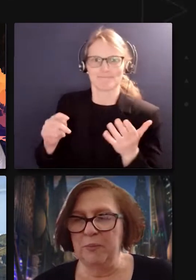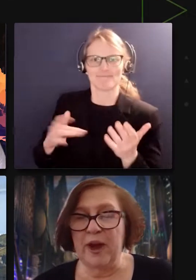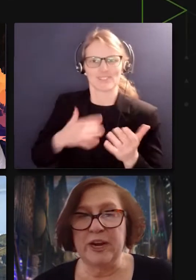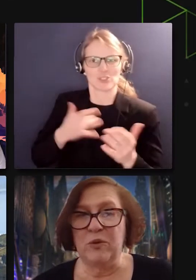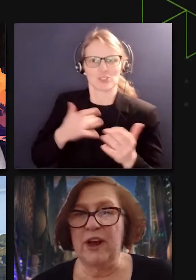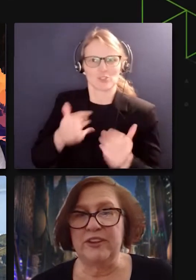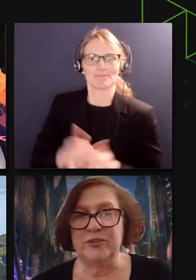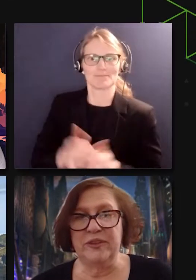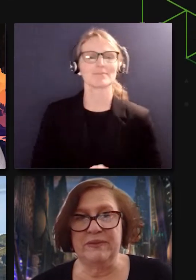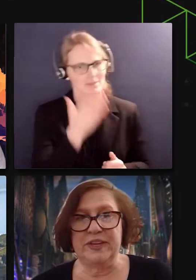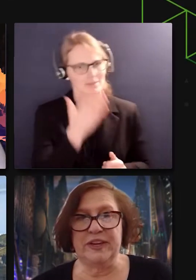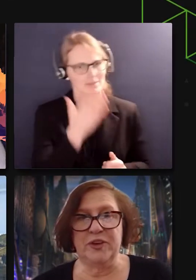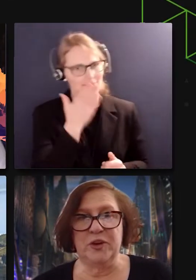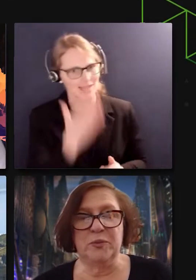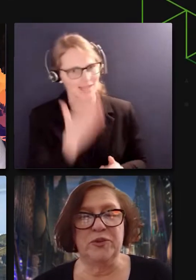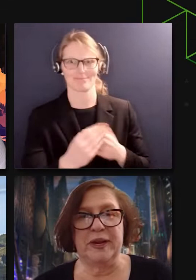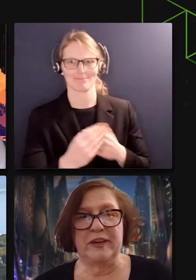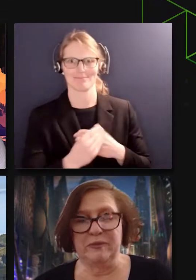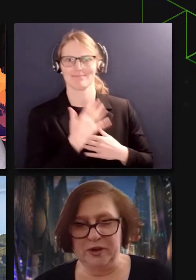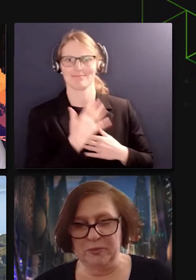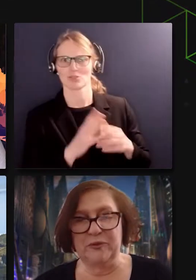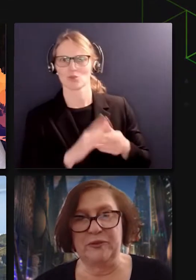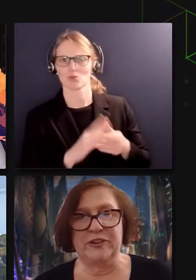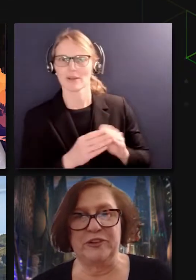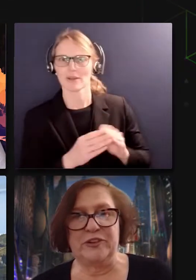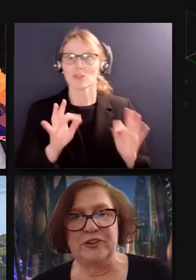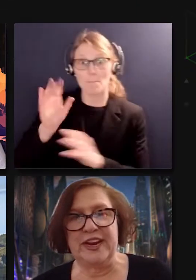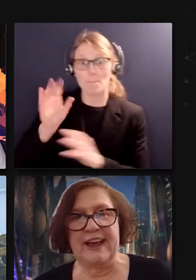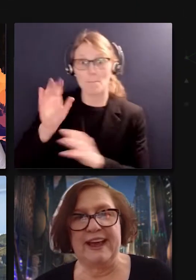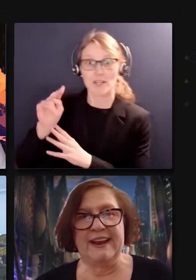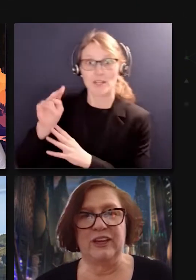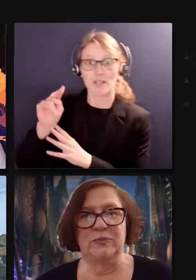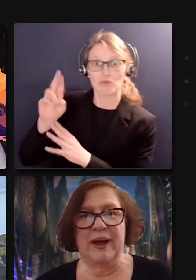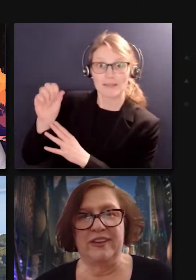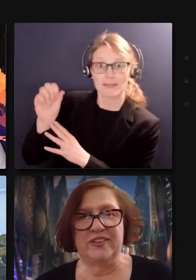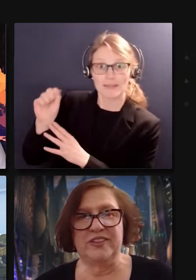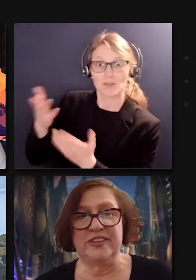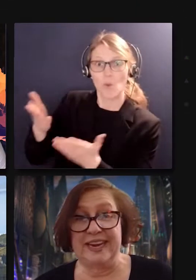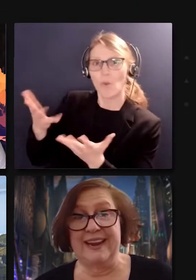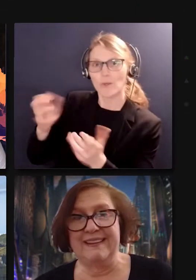Bonnie Ross, would love to hear your perspective on your professional journey at Xbox today.